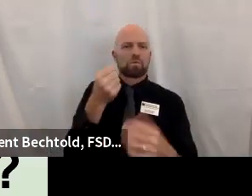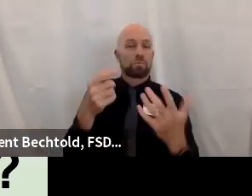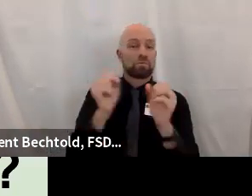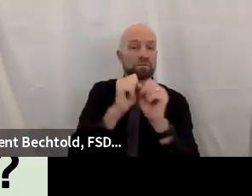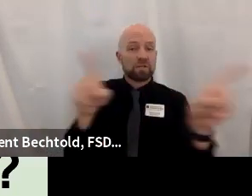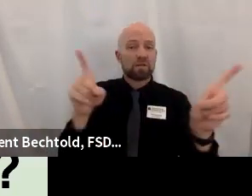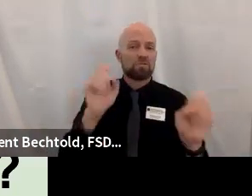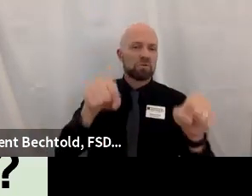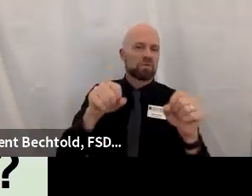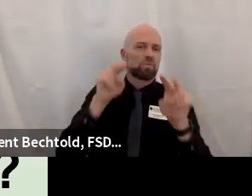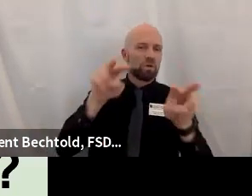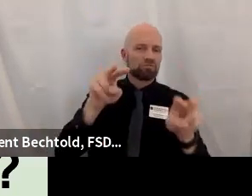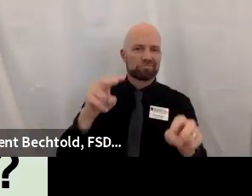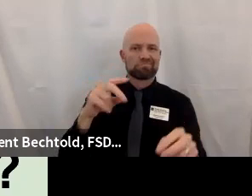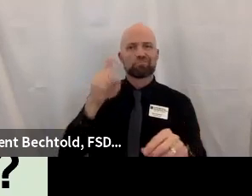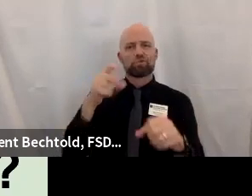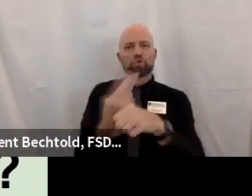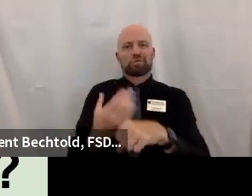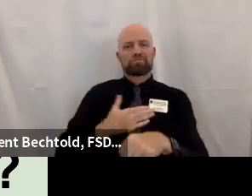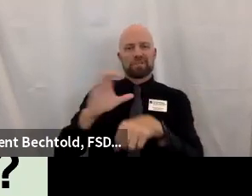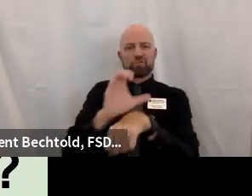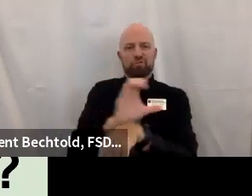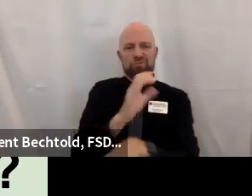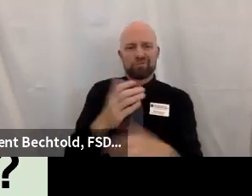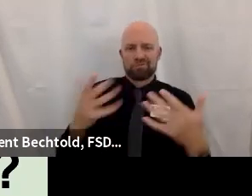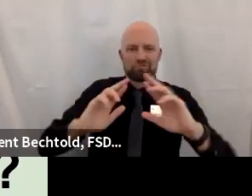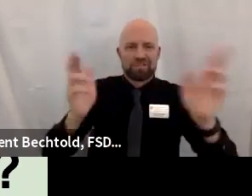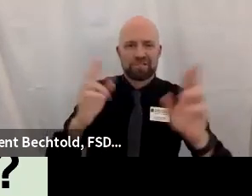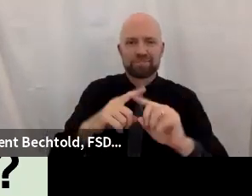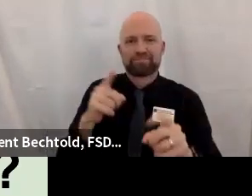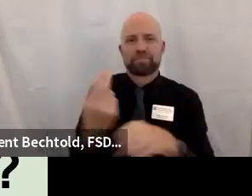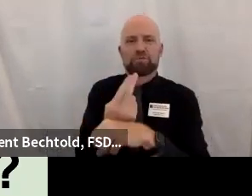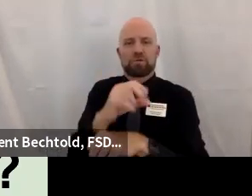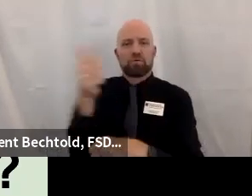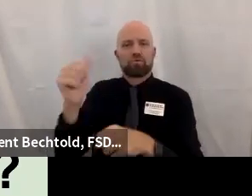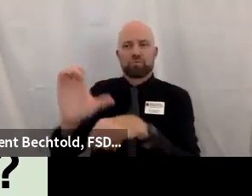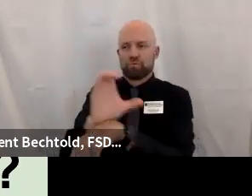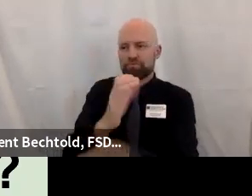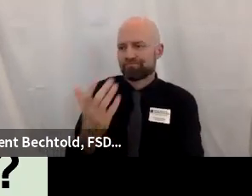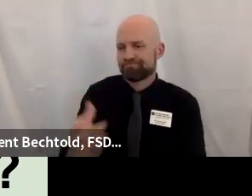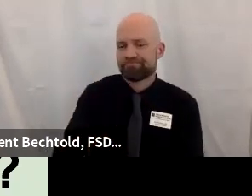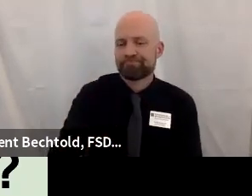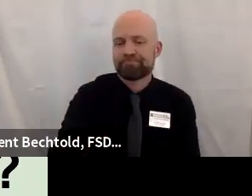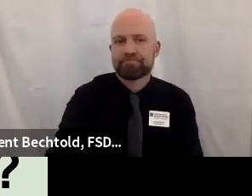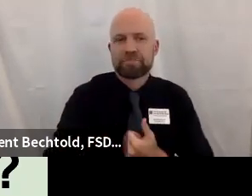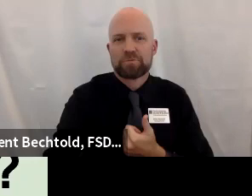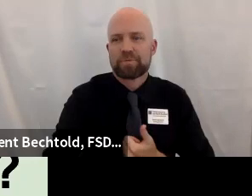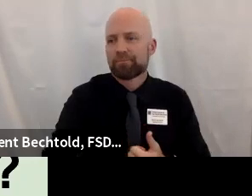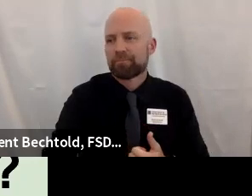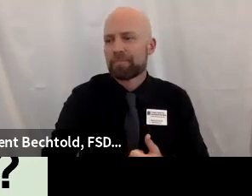Okay we'll have to hold that. I can send you that link later. It was ready up on my computer, but I was using a different computer